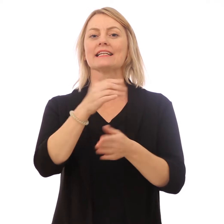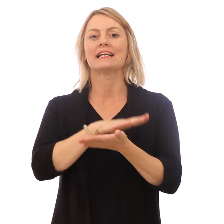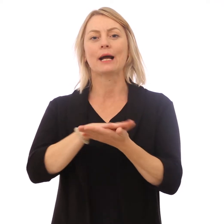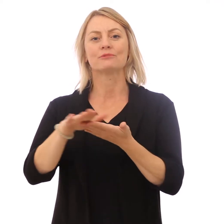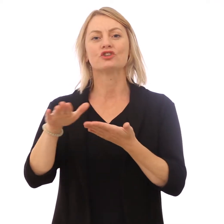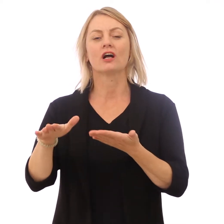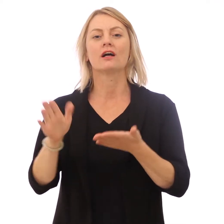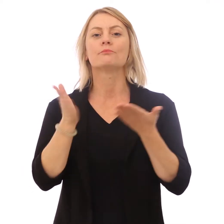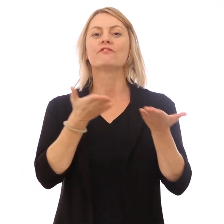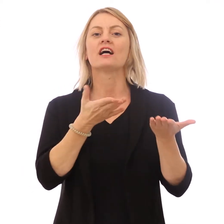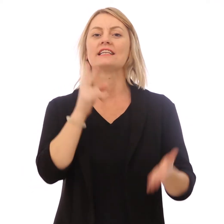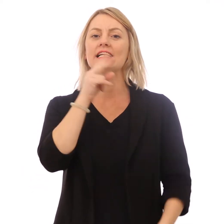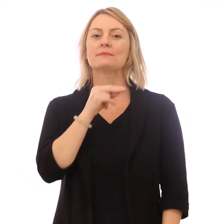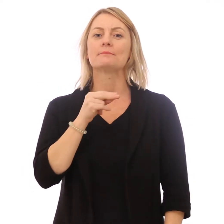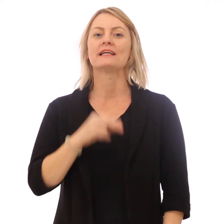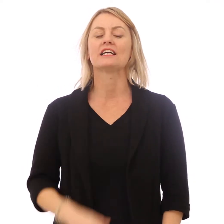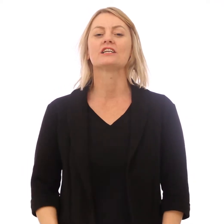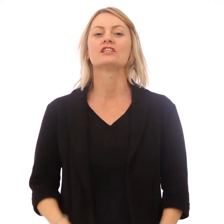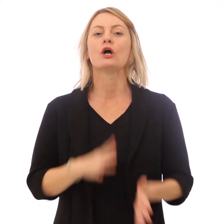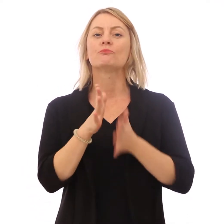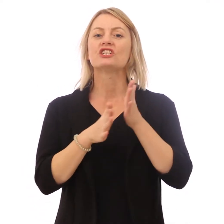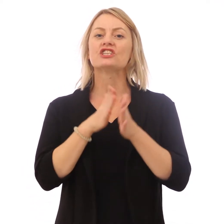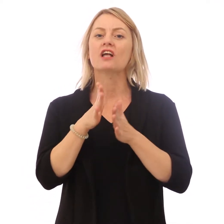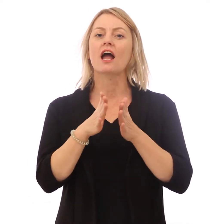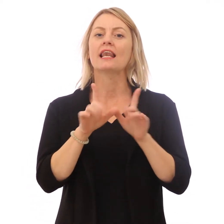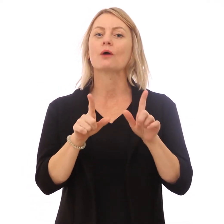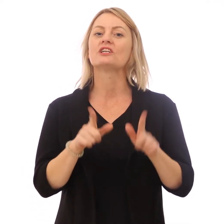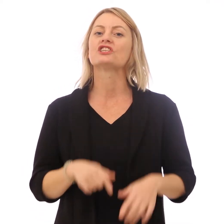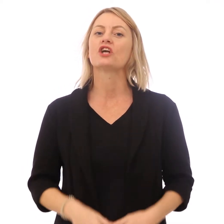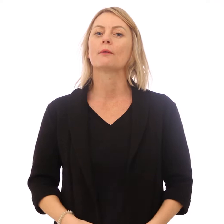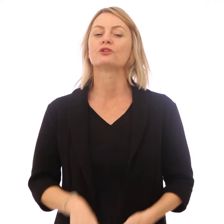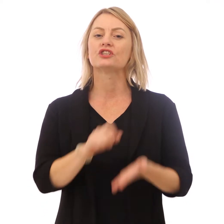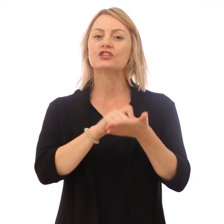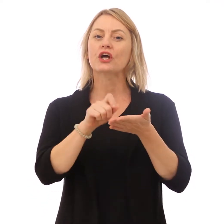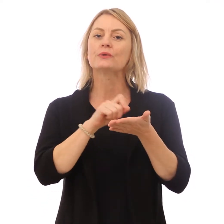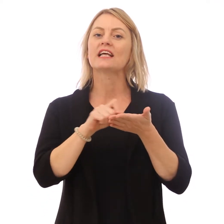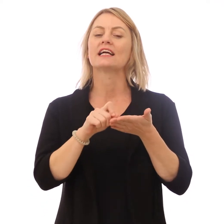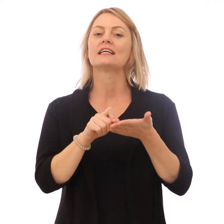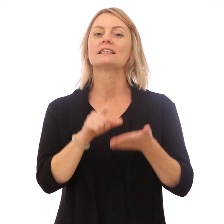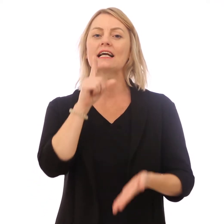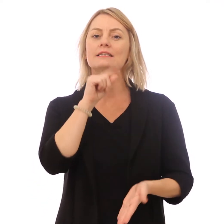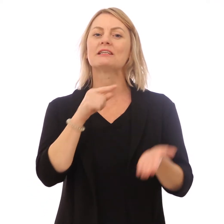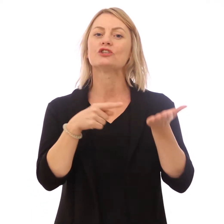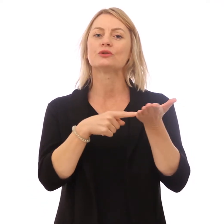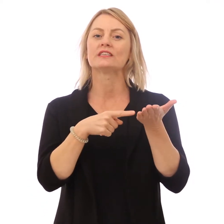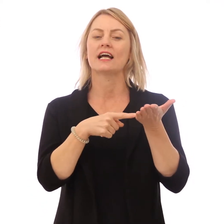British Sign Language Interpreters, Notetakers and Speech-to-text-reporters all over the world.